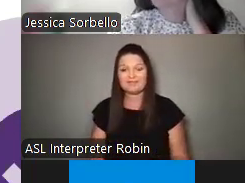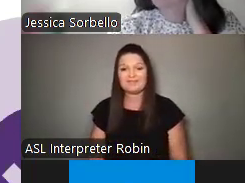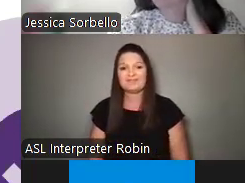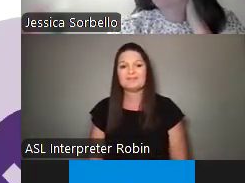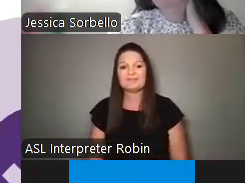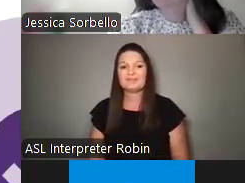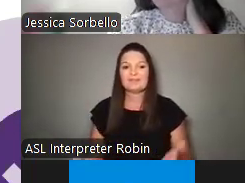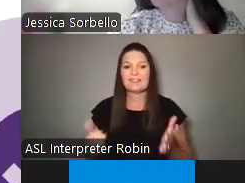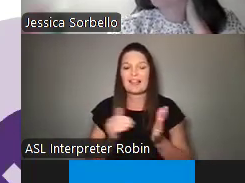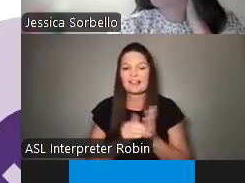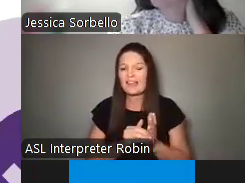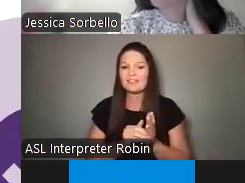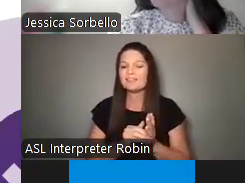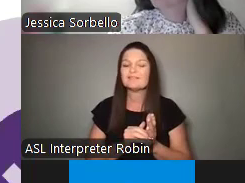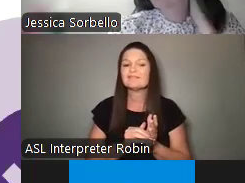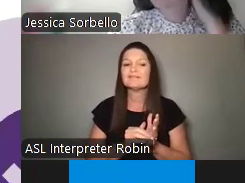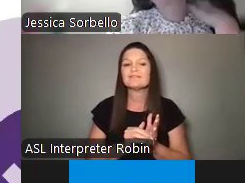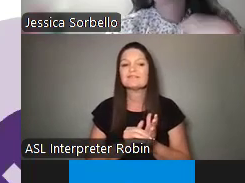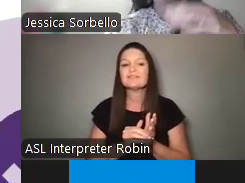. Again, the example Jess said is Jeff has been clean for 10 years. »JESSICA SORBELLO: Did I